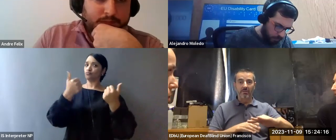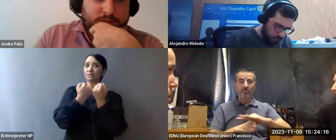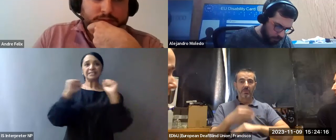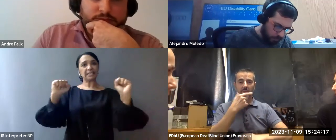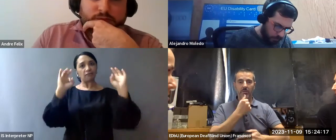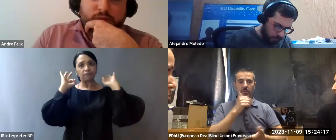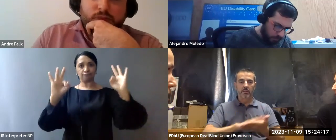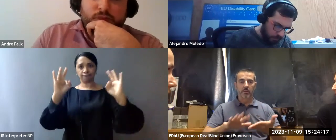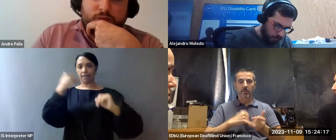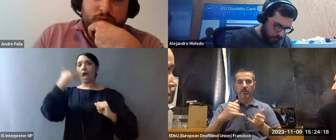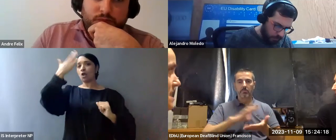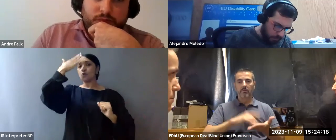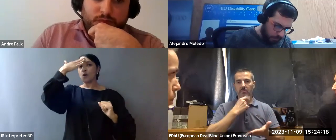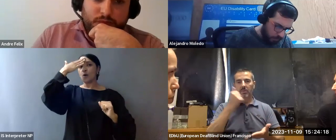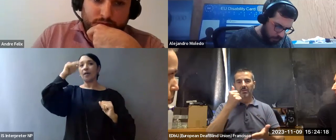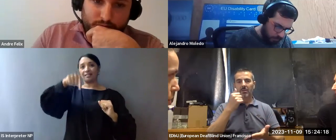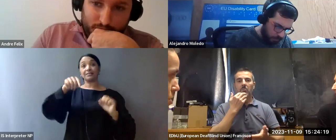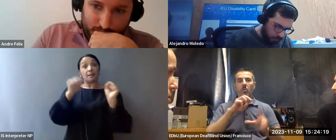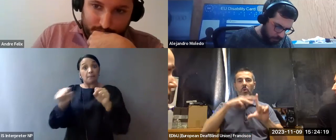on whether something is feasible or not.